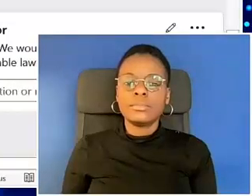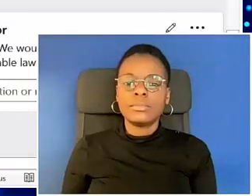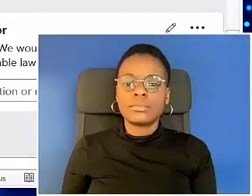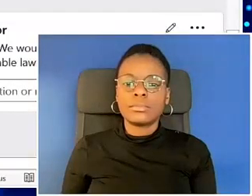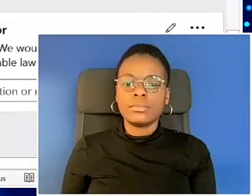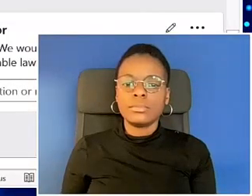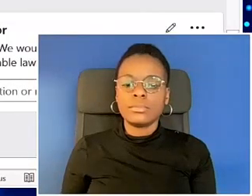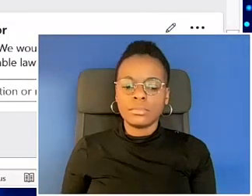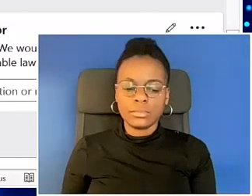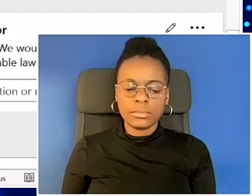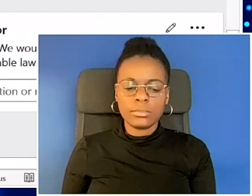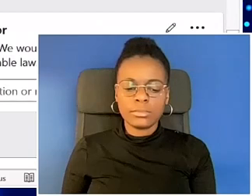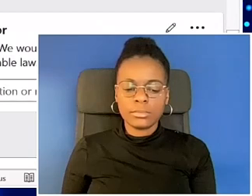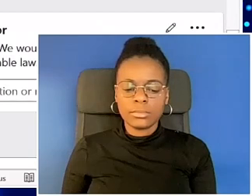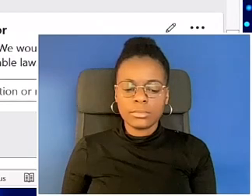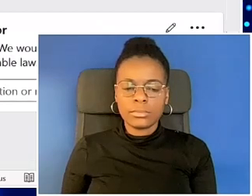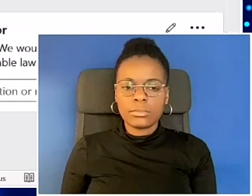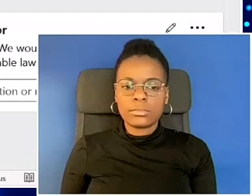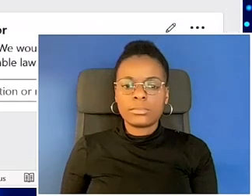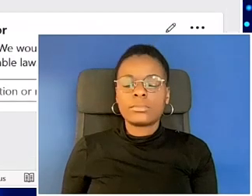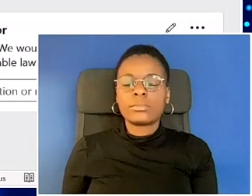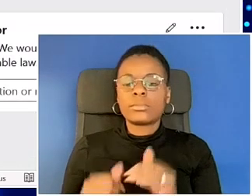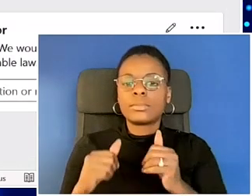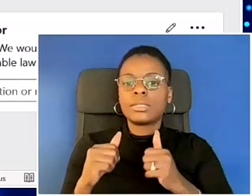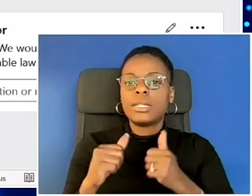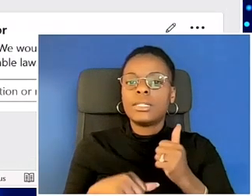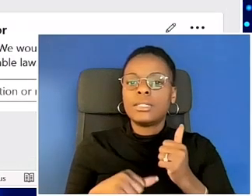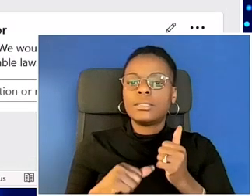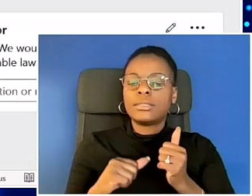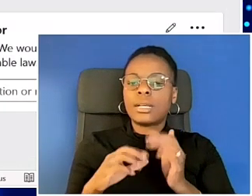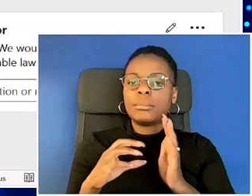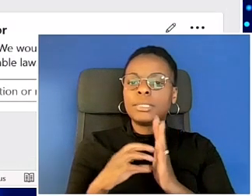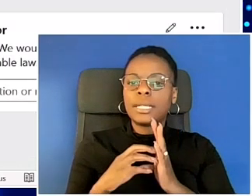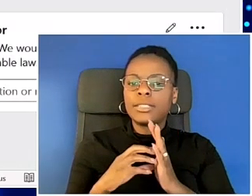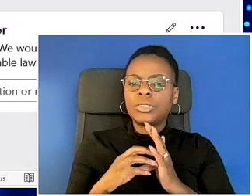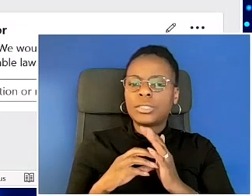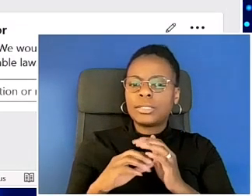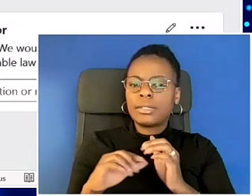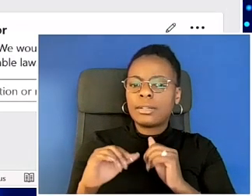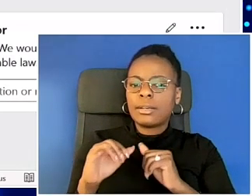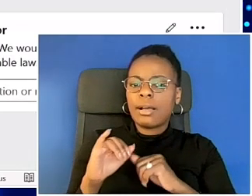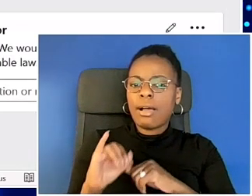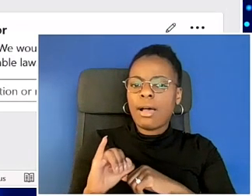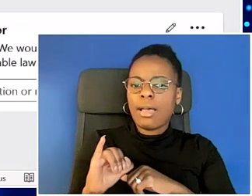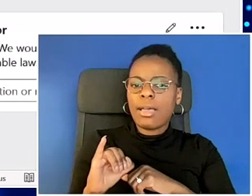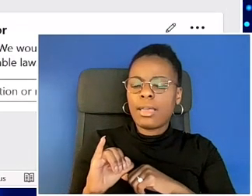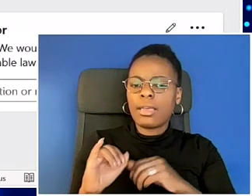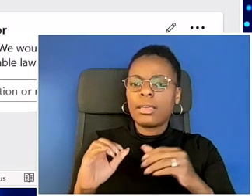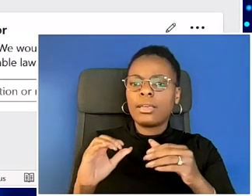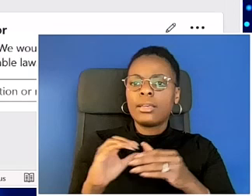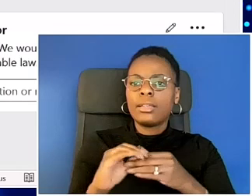So it's subsection- I think it's now little I. You say allow any member of the